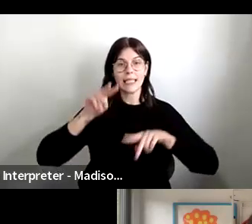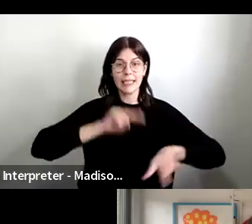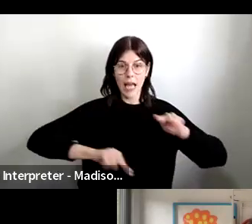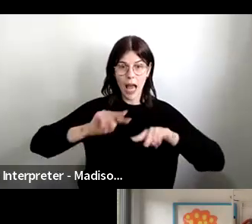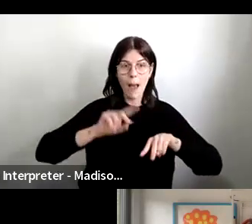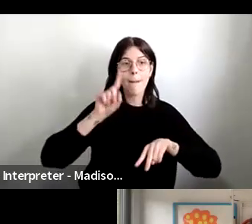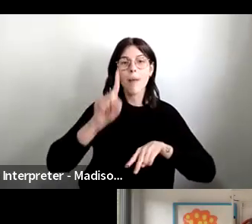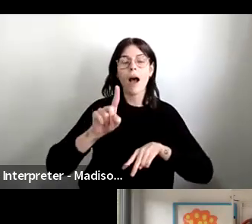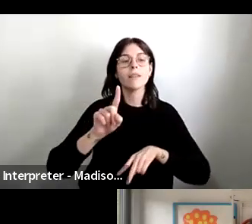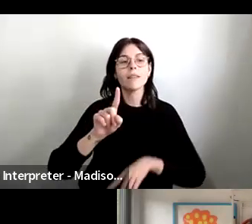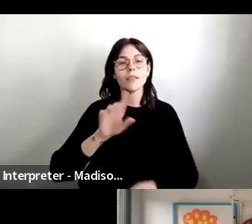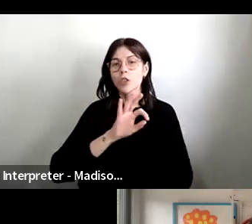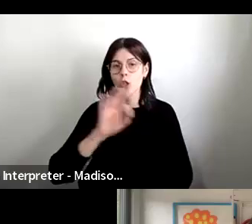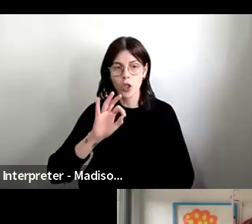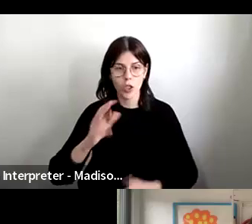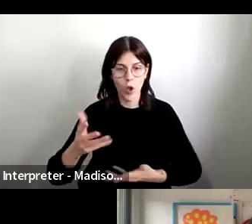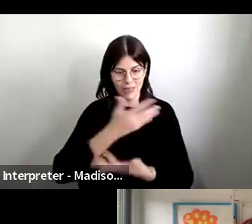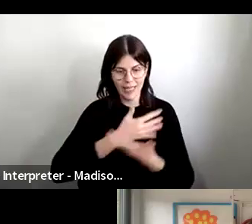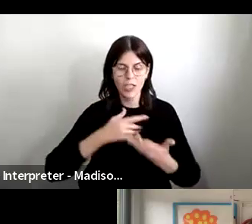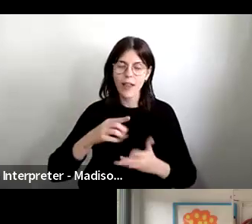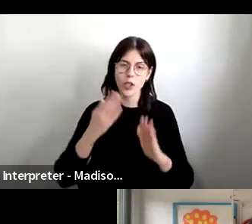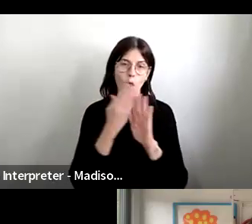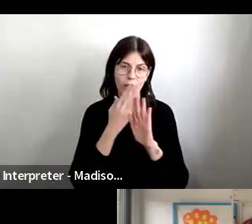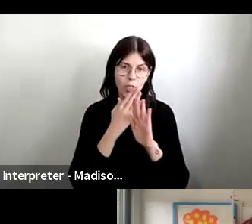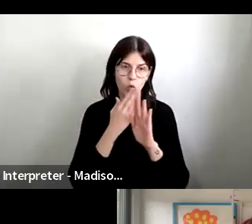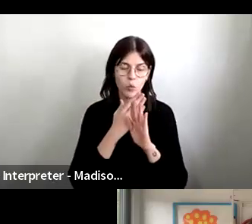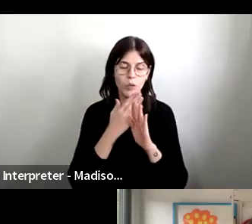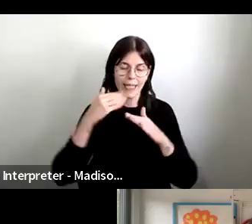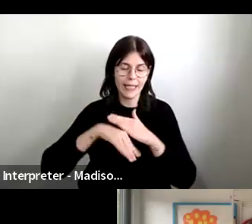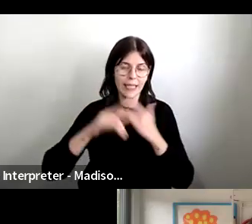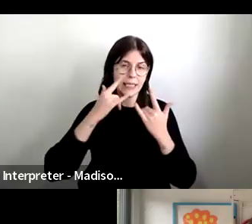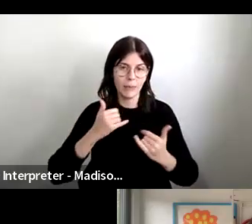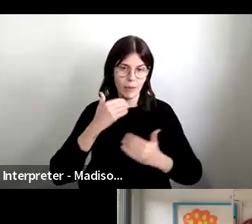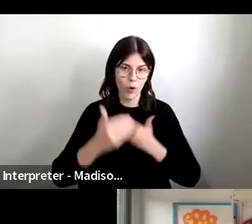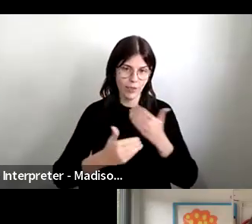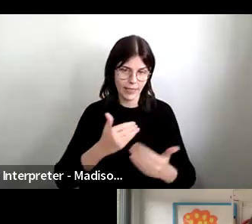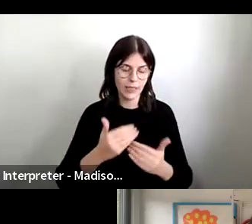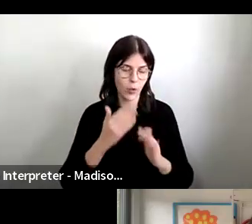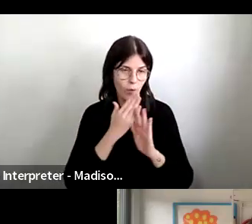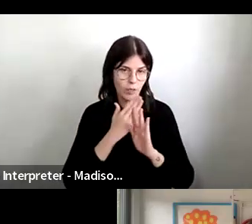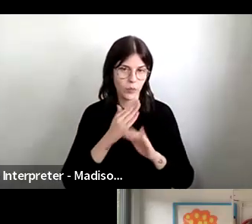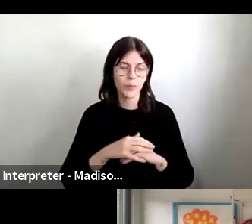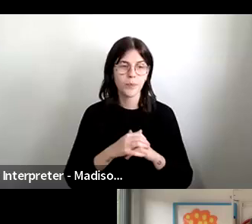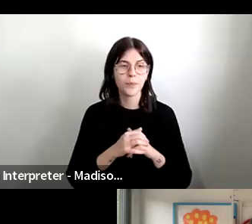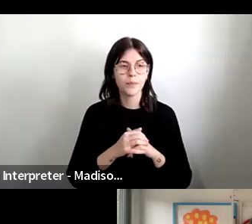the conversations - the conversations have in the assessment process are confidential. And we